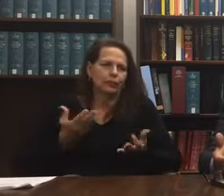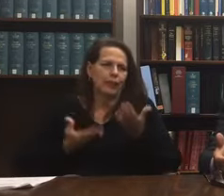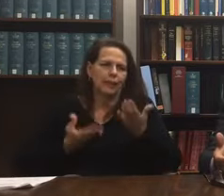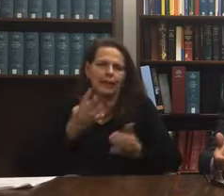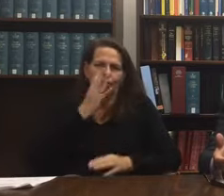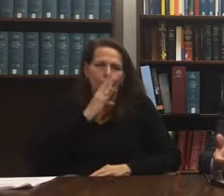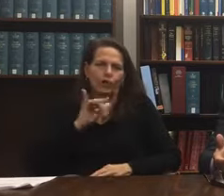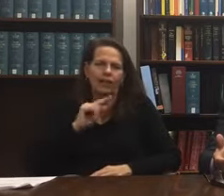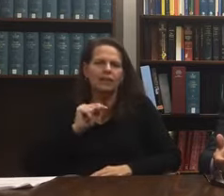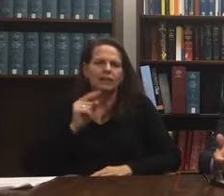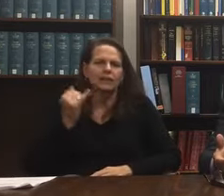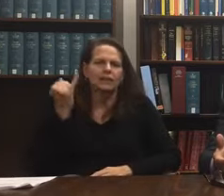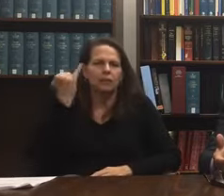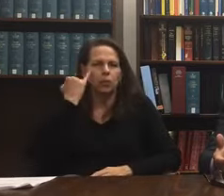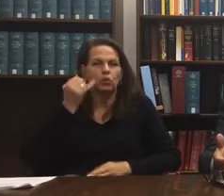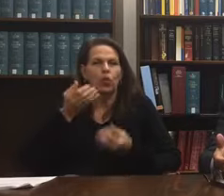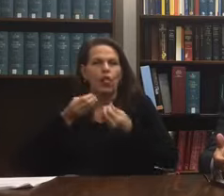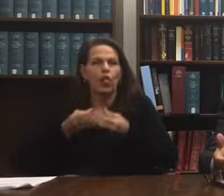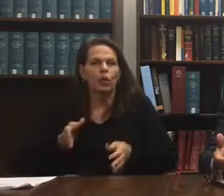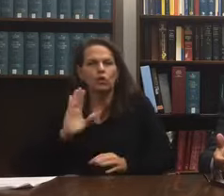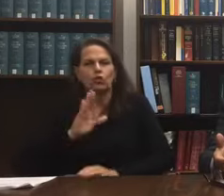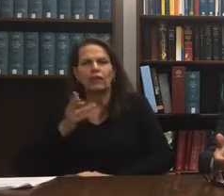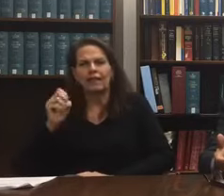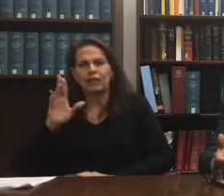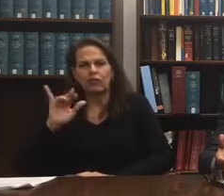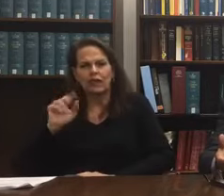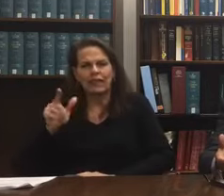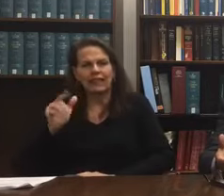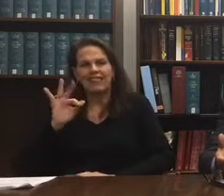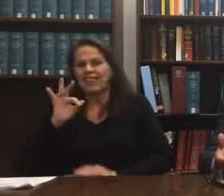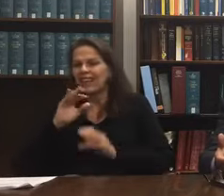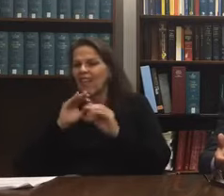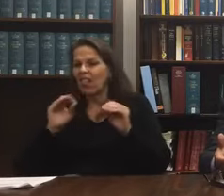say you lose your hearing if nothing's changed